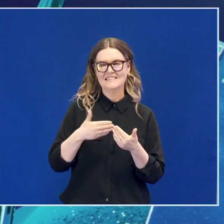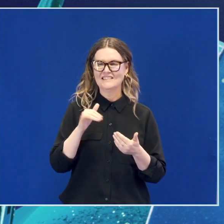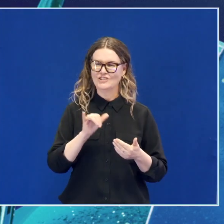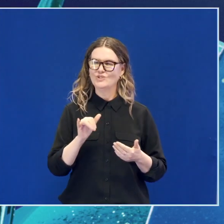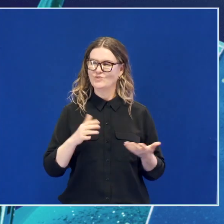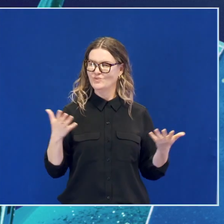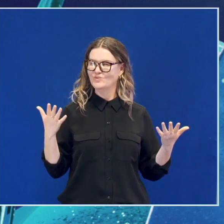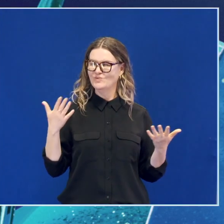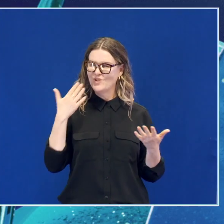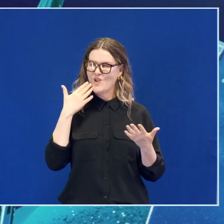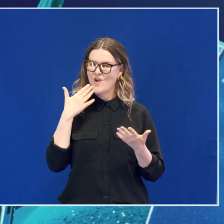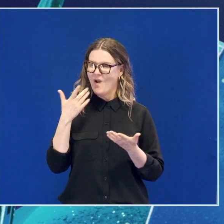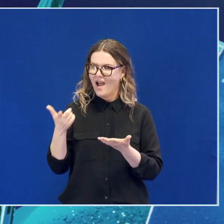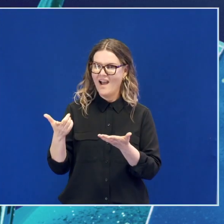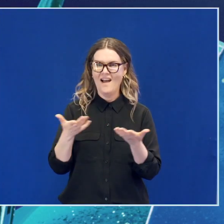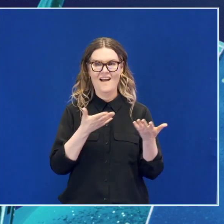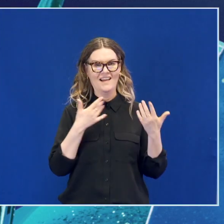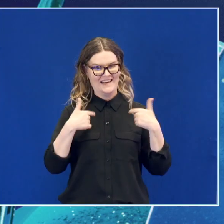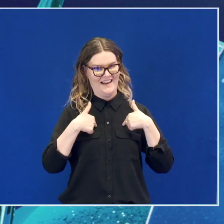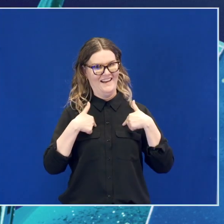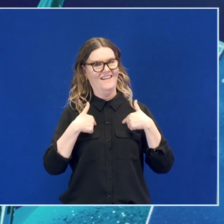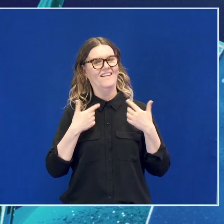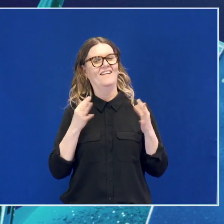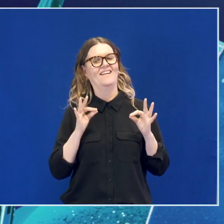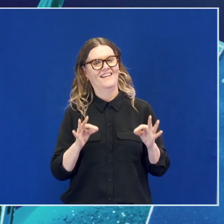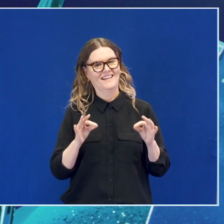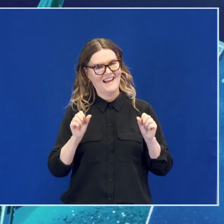And allows me to focus on kind of these higher-level functions